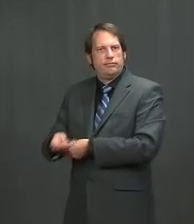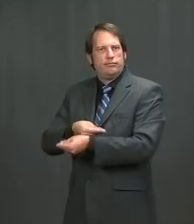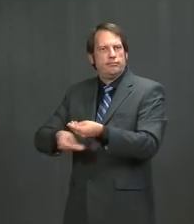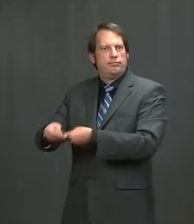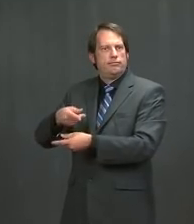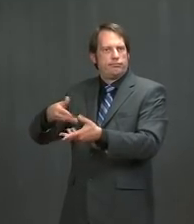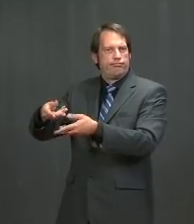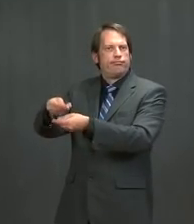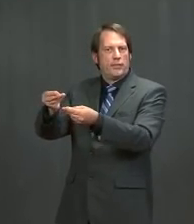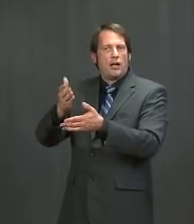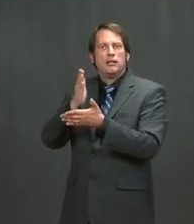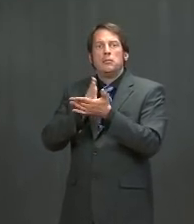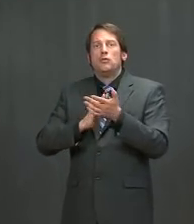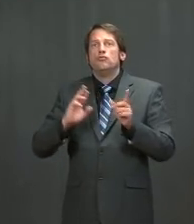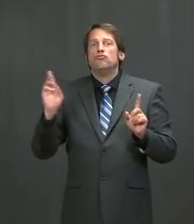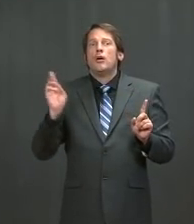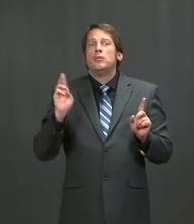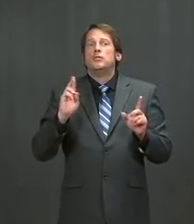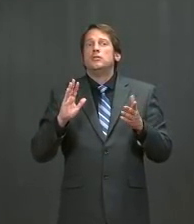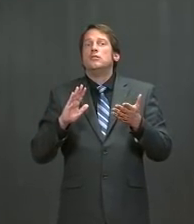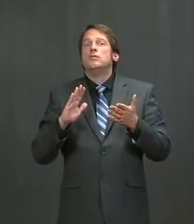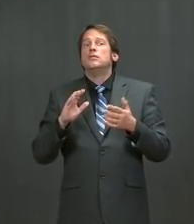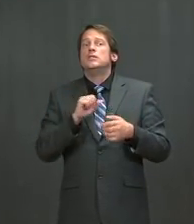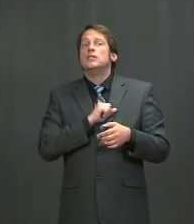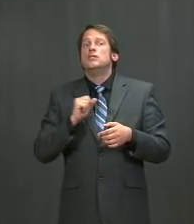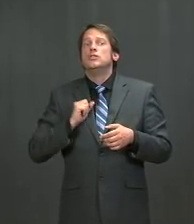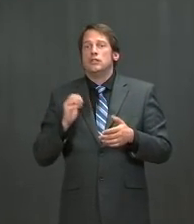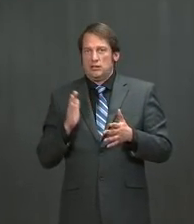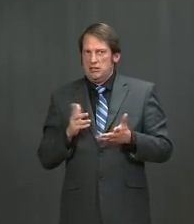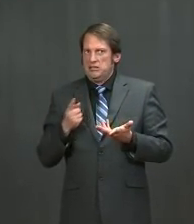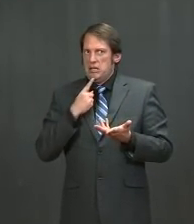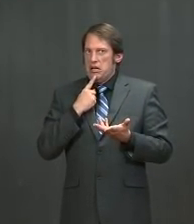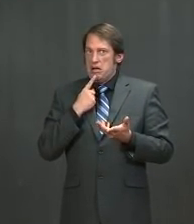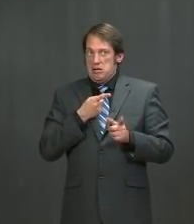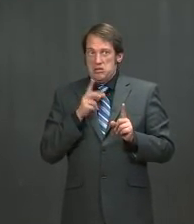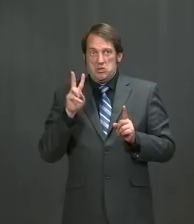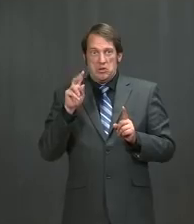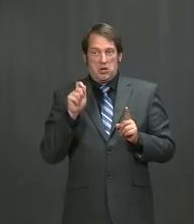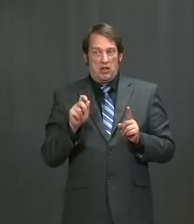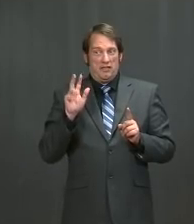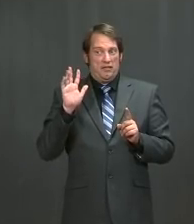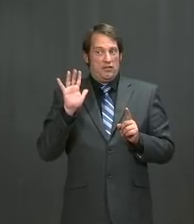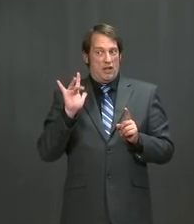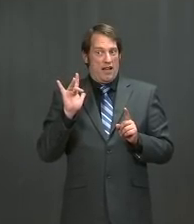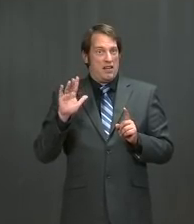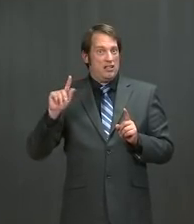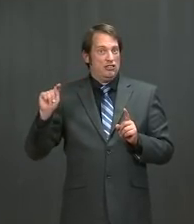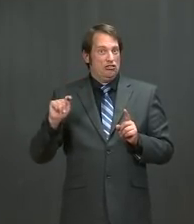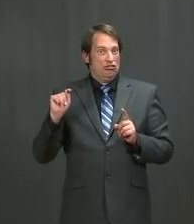that said that the $2.25 trillion price tag is $1 trillion off,